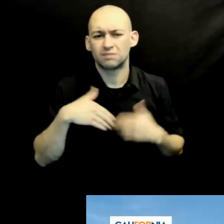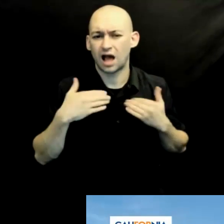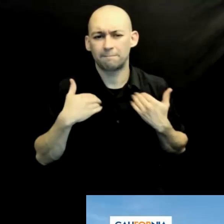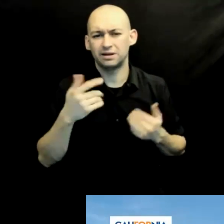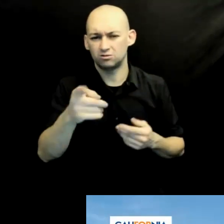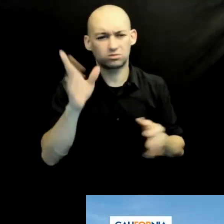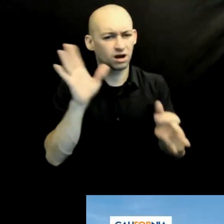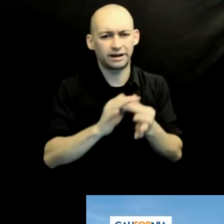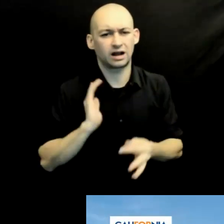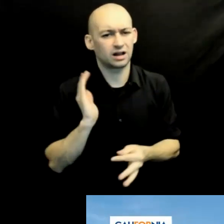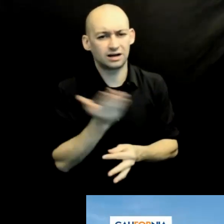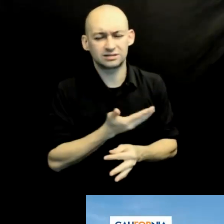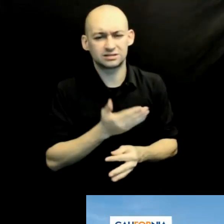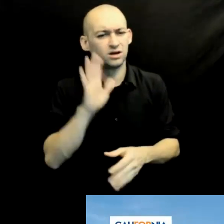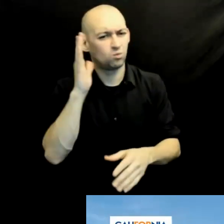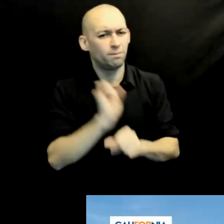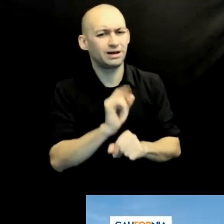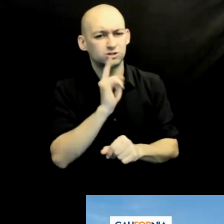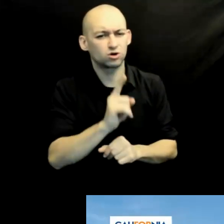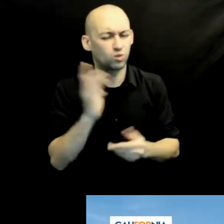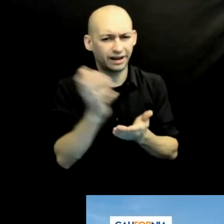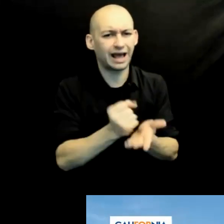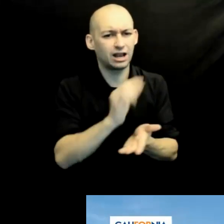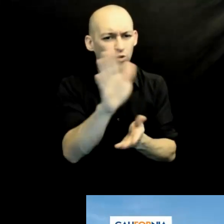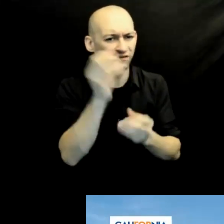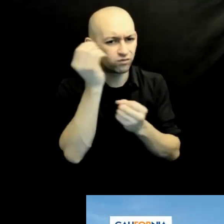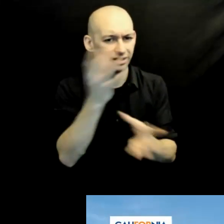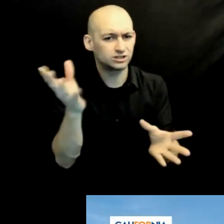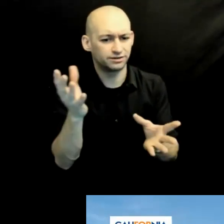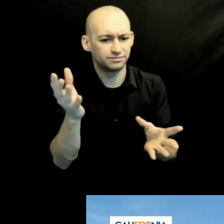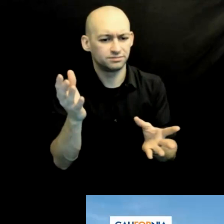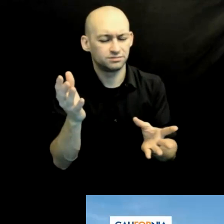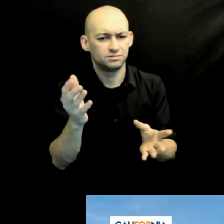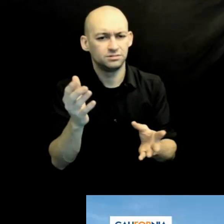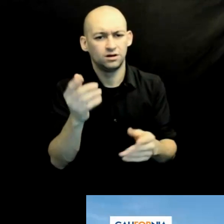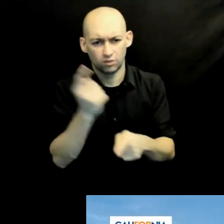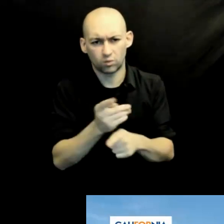us, and we'll make sure that we're capturing joint comments in the right way if it if it doesn't work